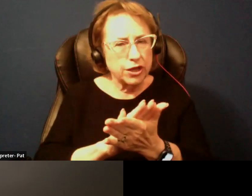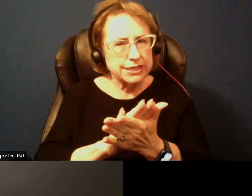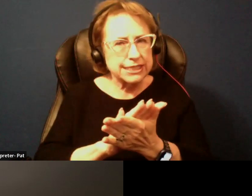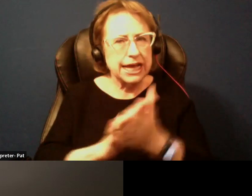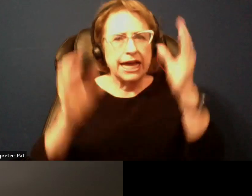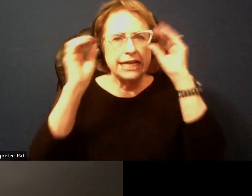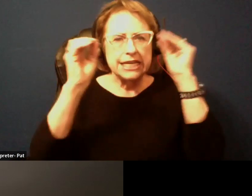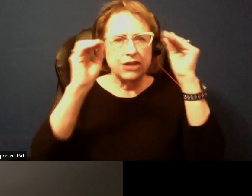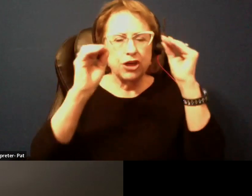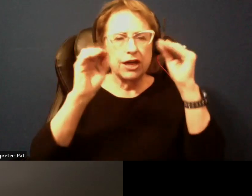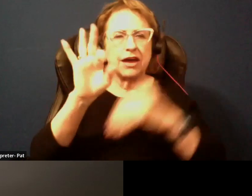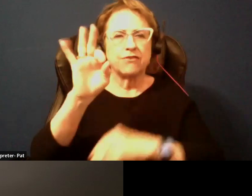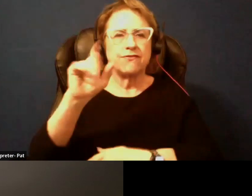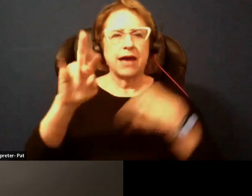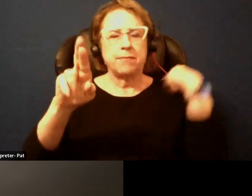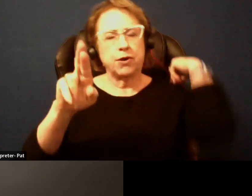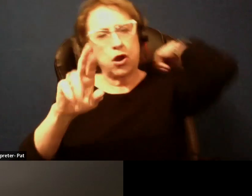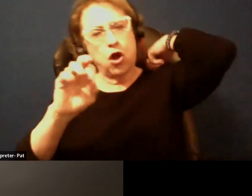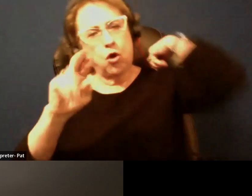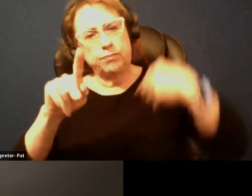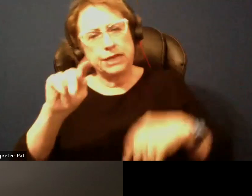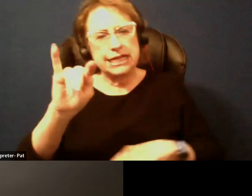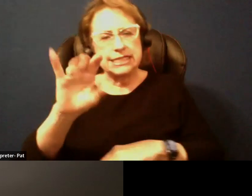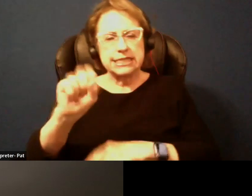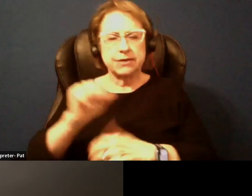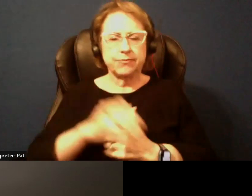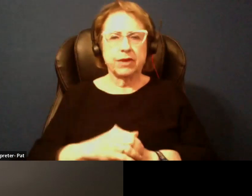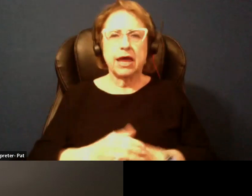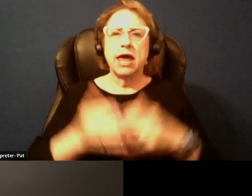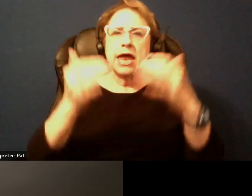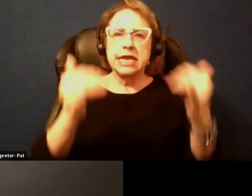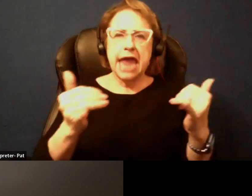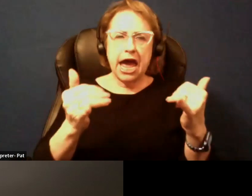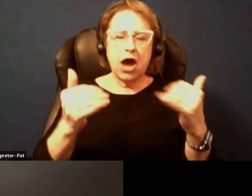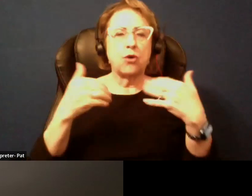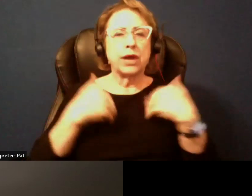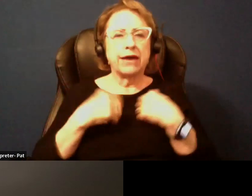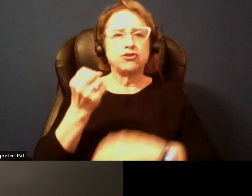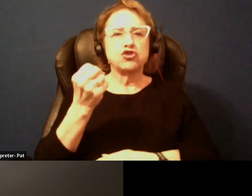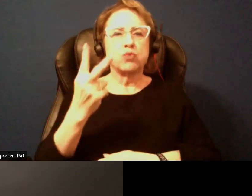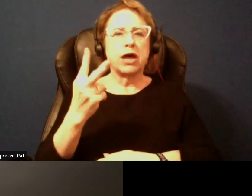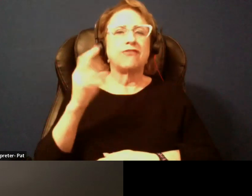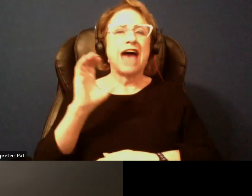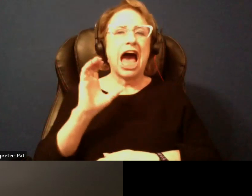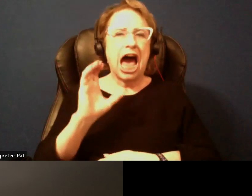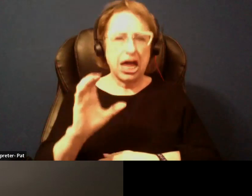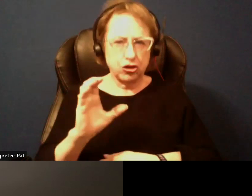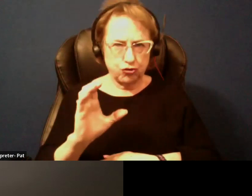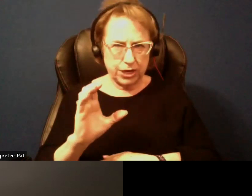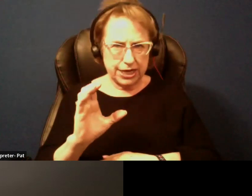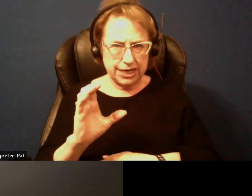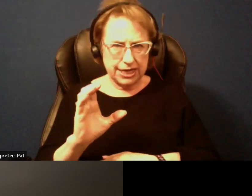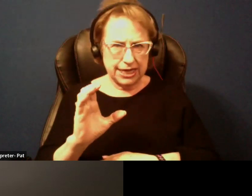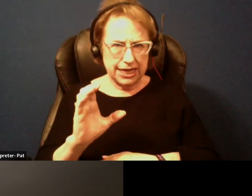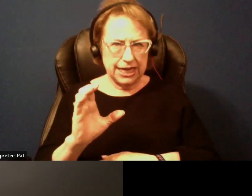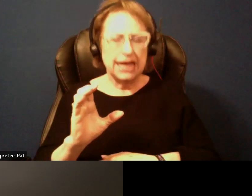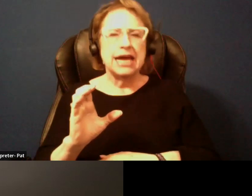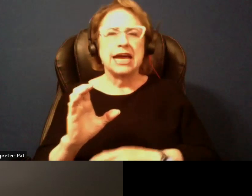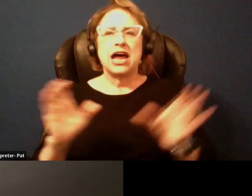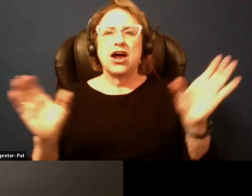fiber optics. There are now 1,200 certified fiber optic techs that they have graduated and sent away